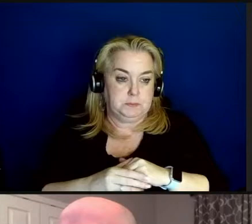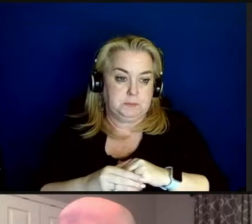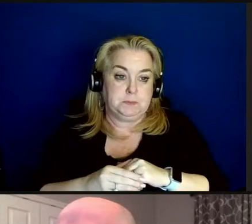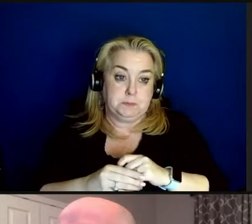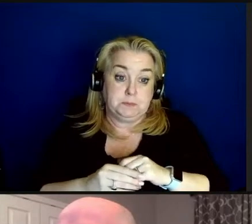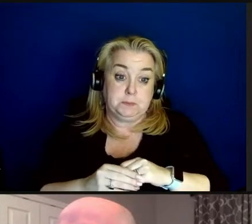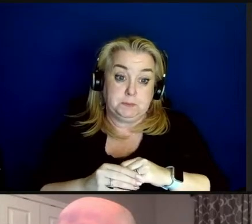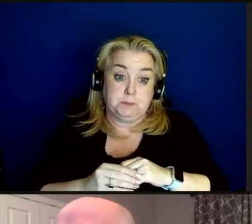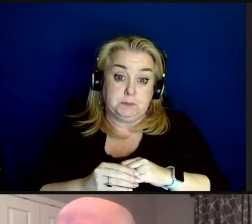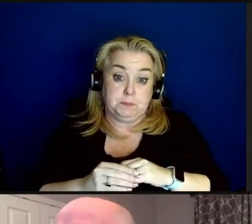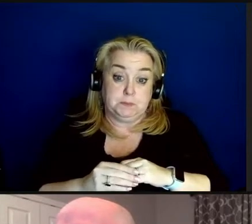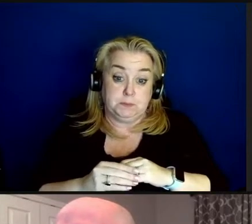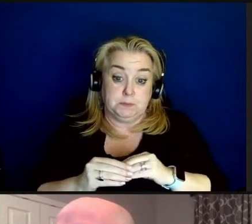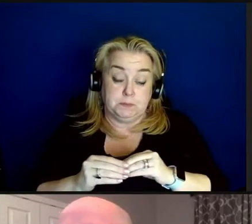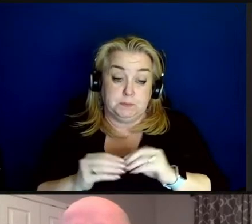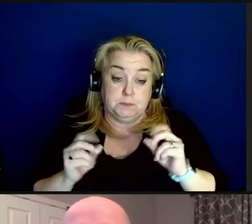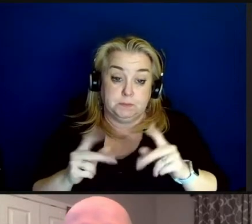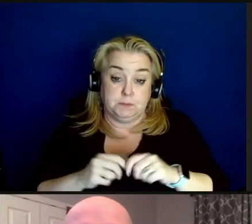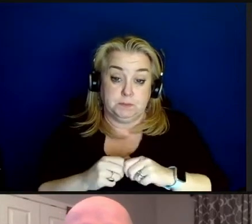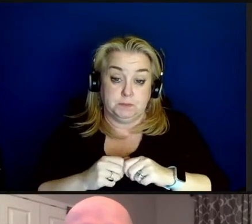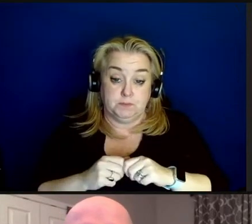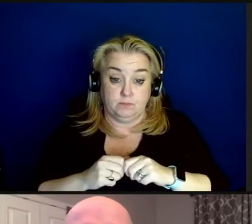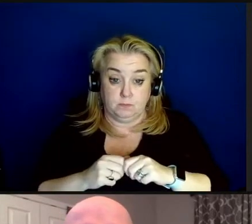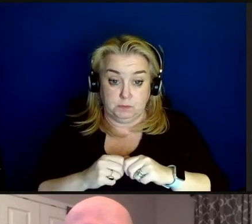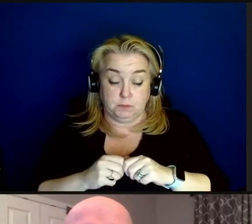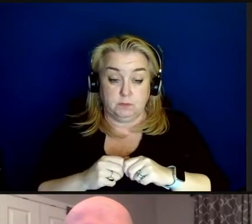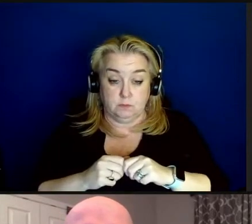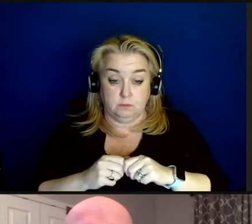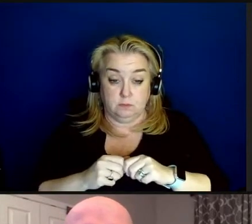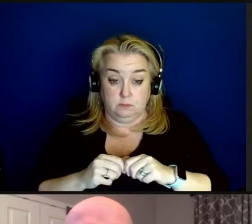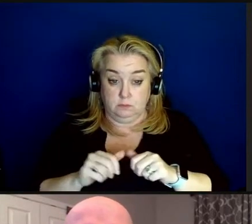THAT MEANS THAT WE'RE GONNA